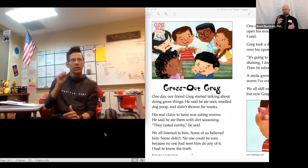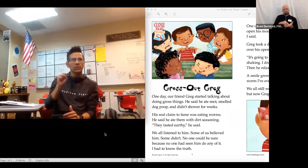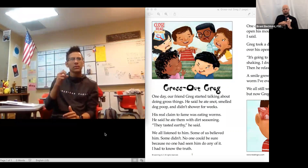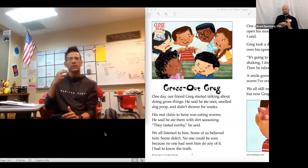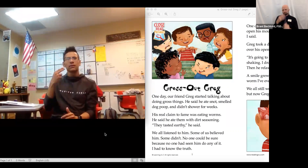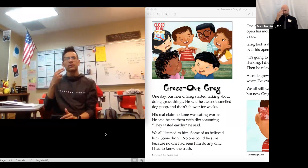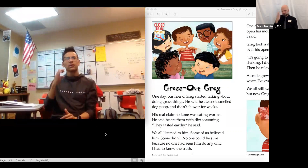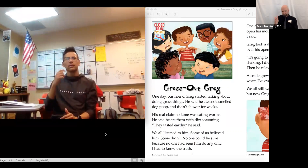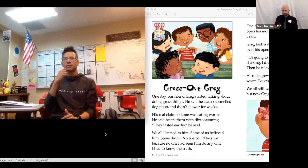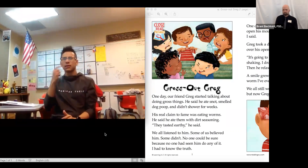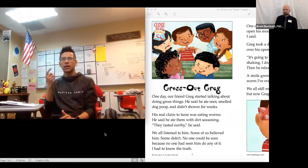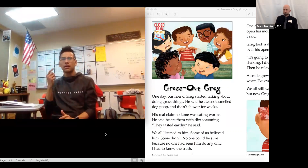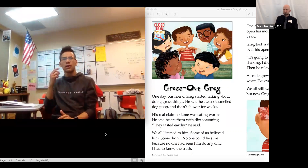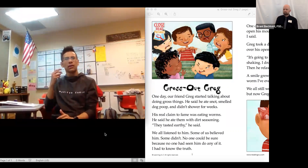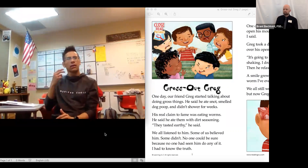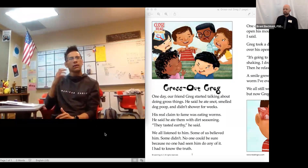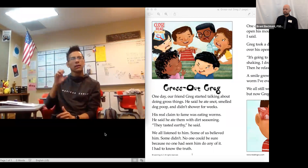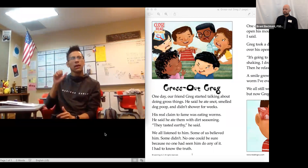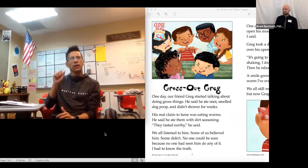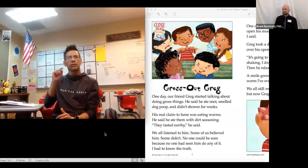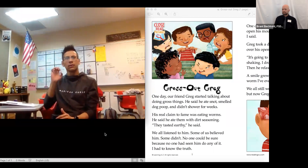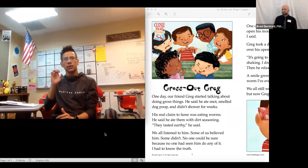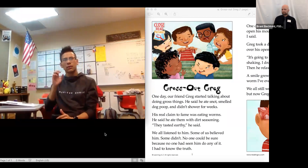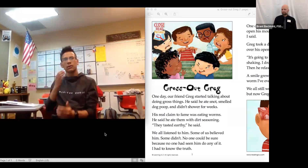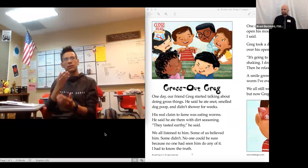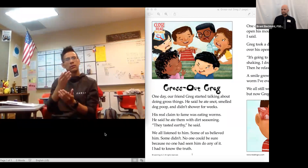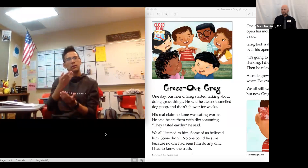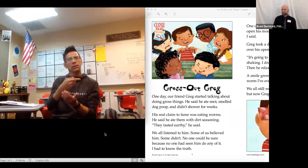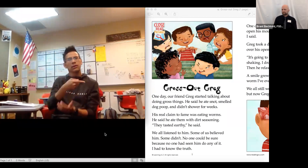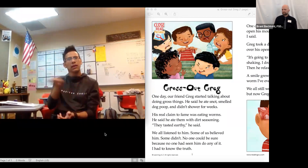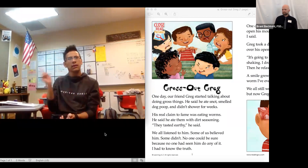You can see him kind of struggling, indicating he doesn't know the meaning of some of the words